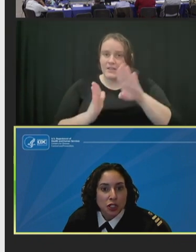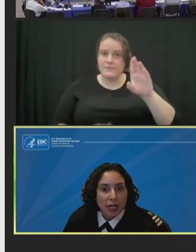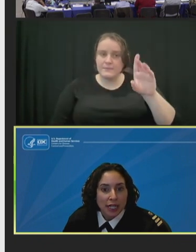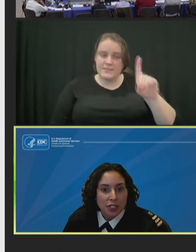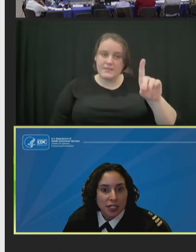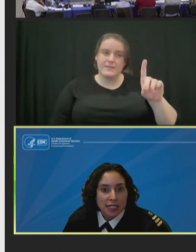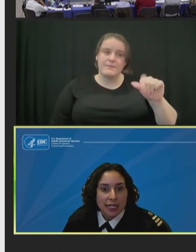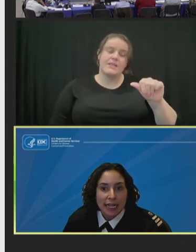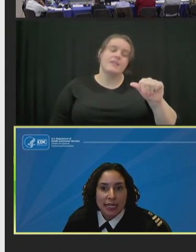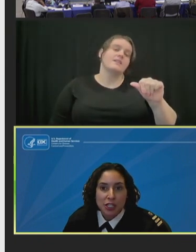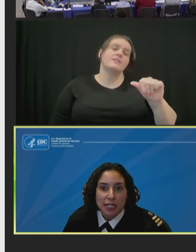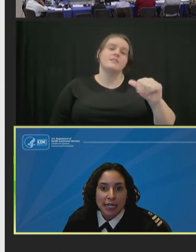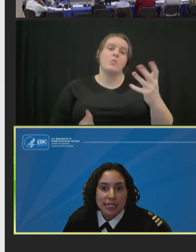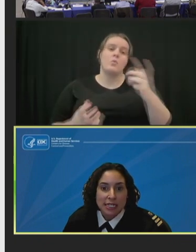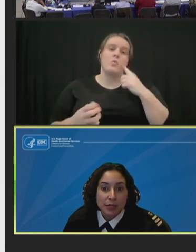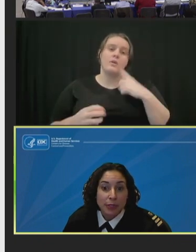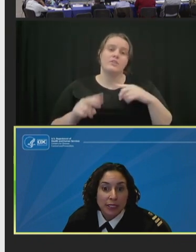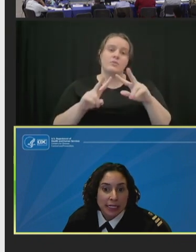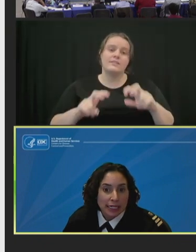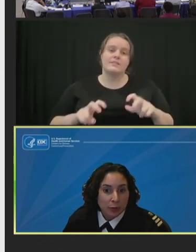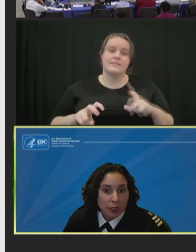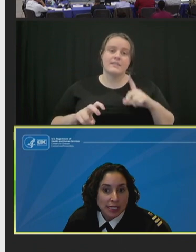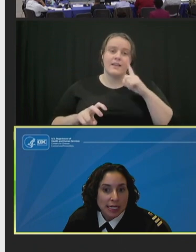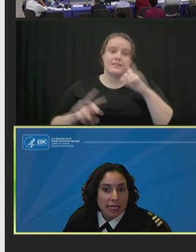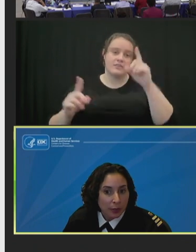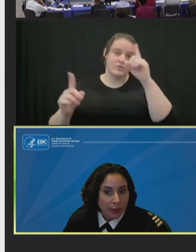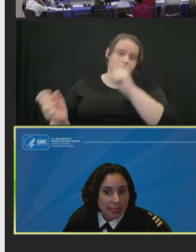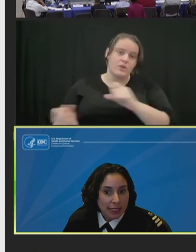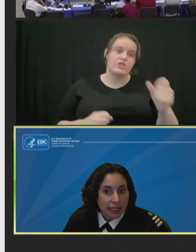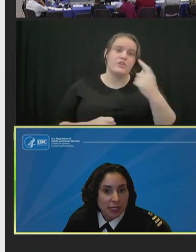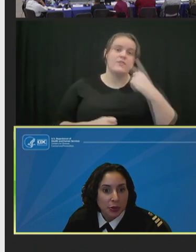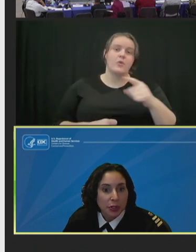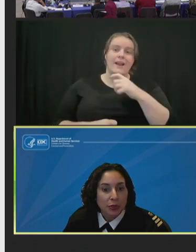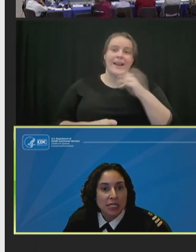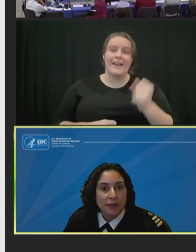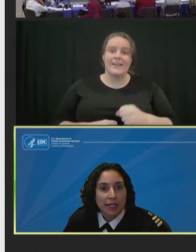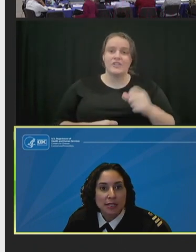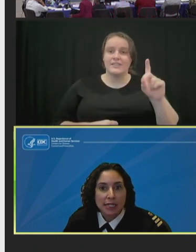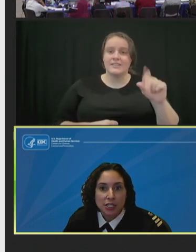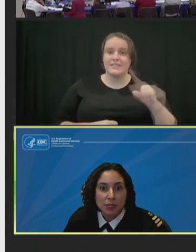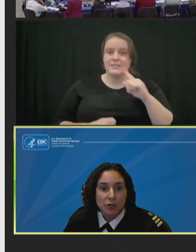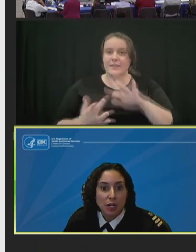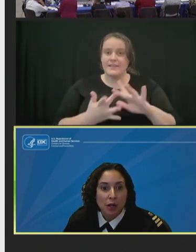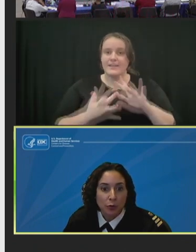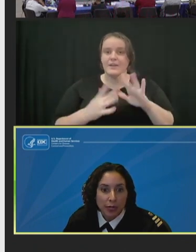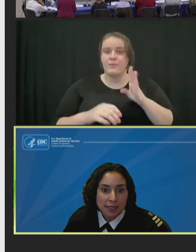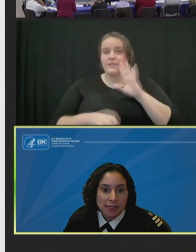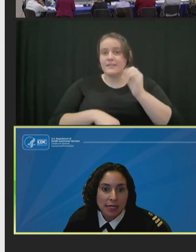strategies that aging and disability networks implemented to increase vaccination rates and